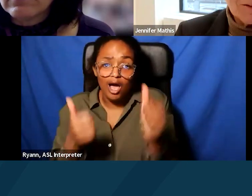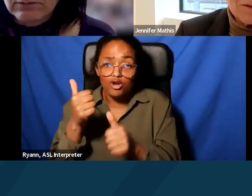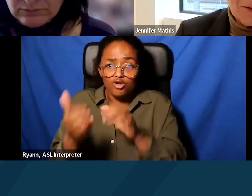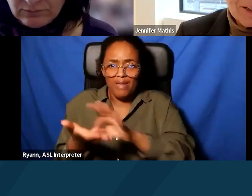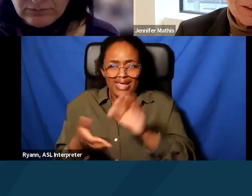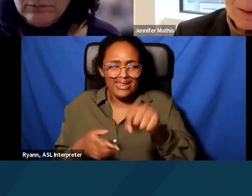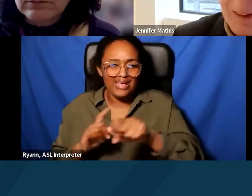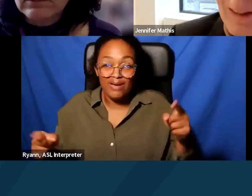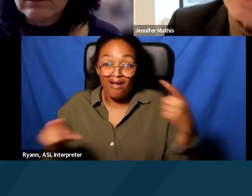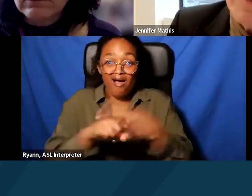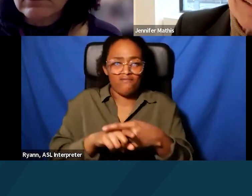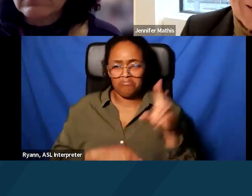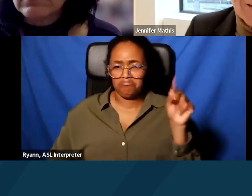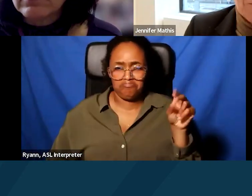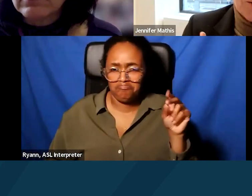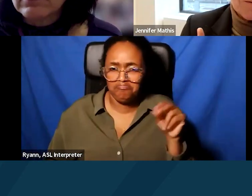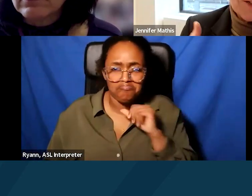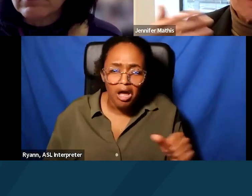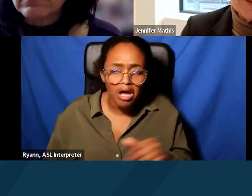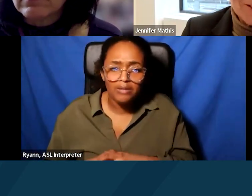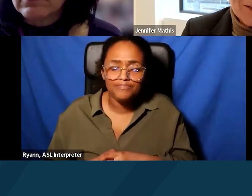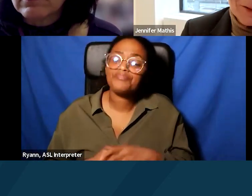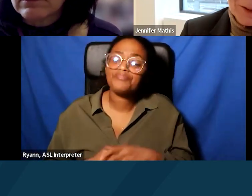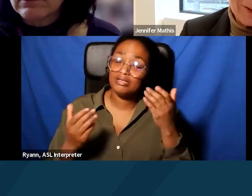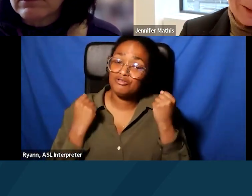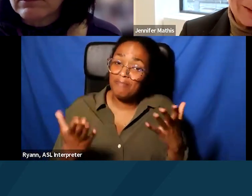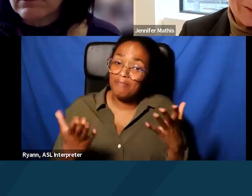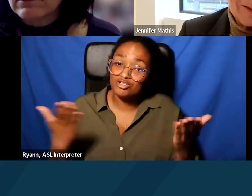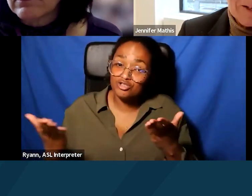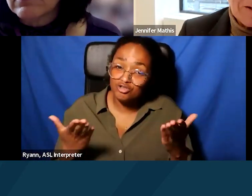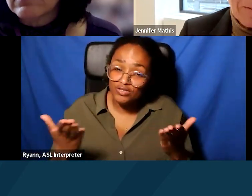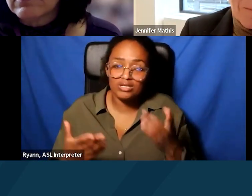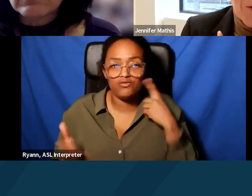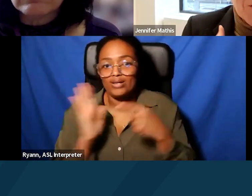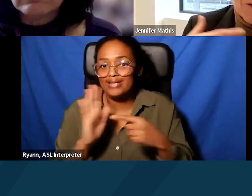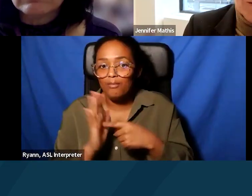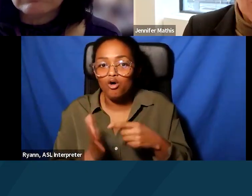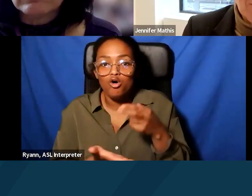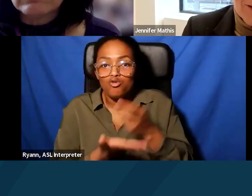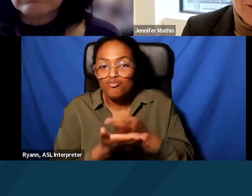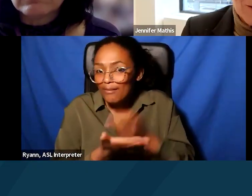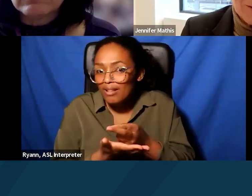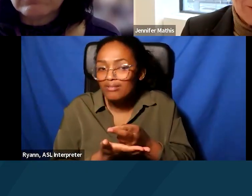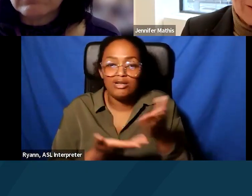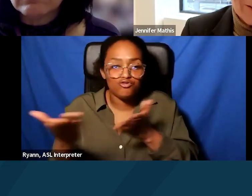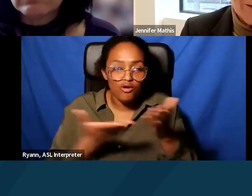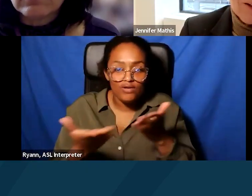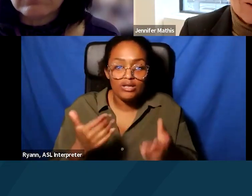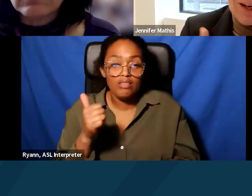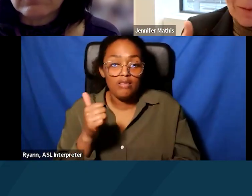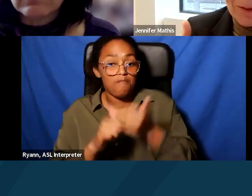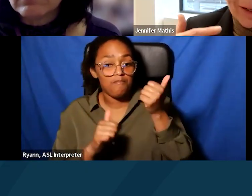But also there are many different services like rehabilitative services and other services